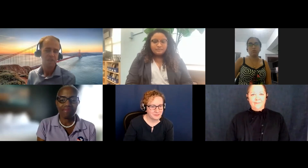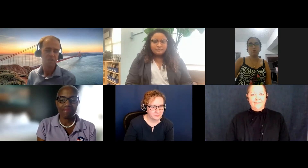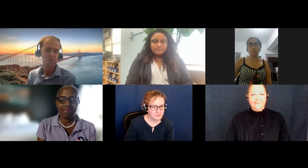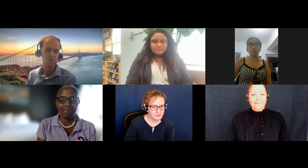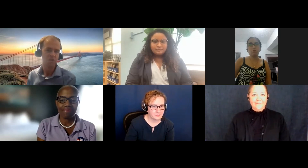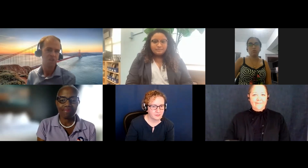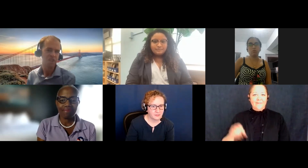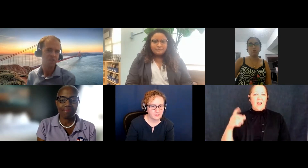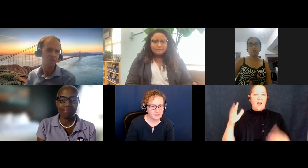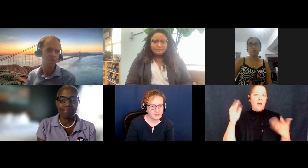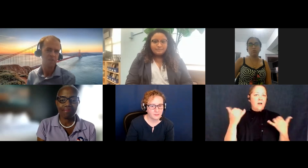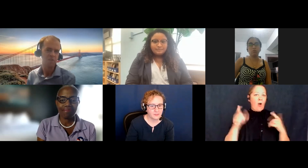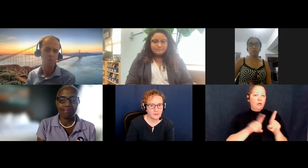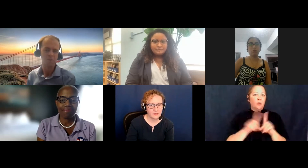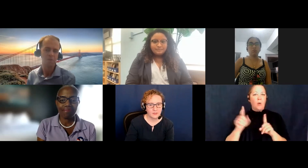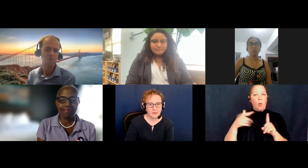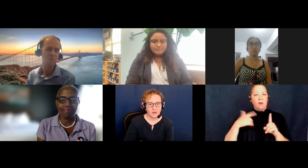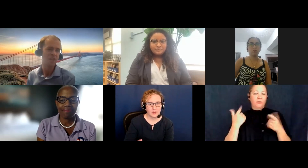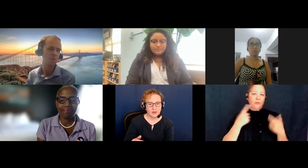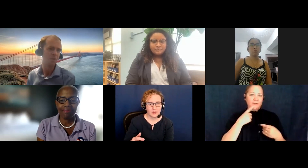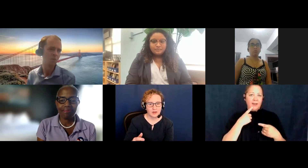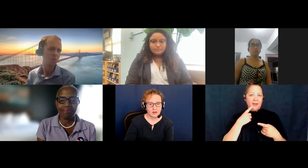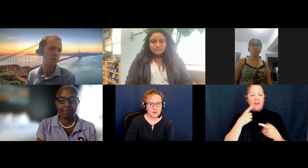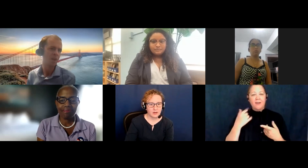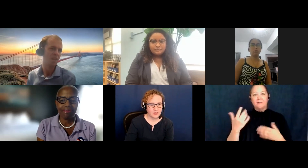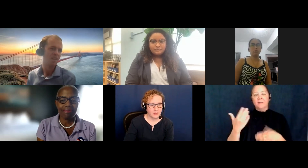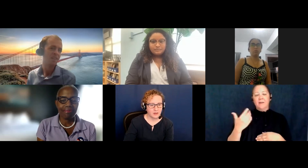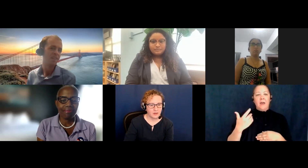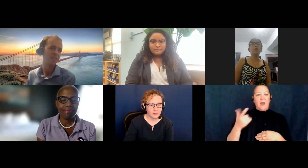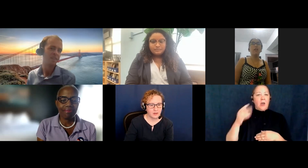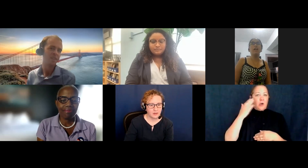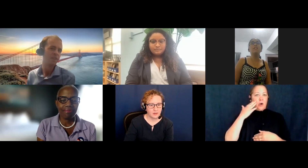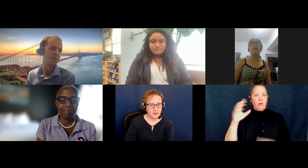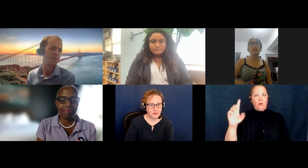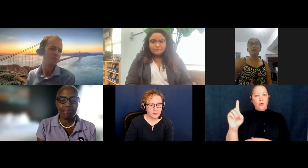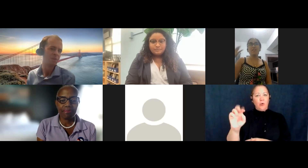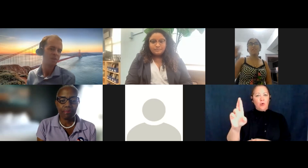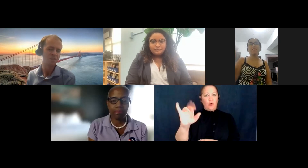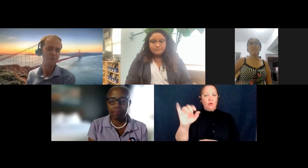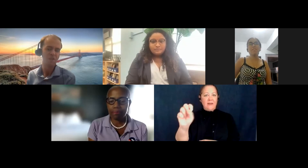international exchange. Doris created her own program and they funded her. It does not have